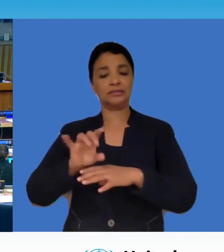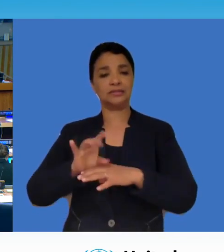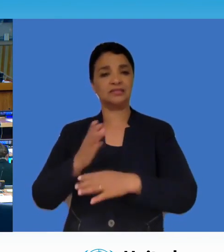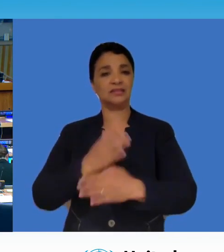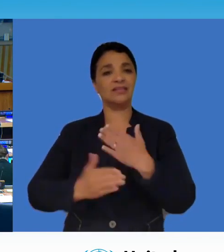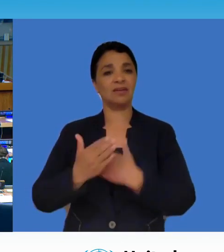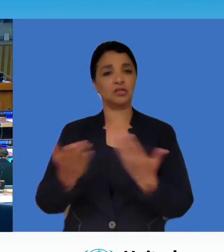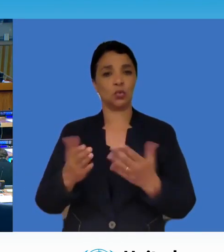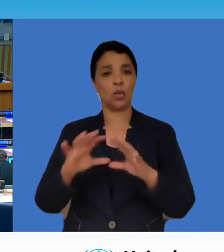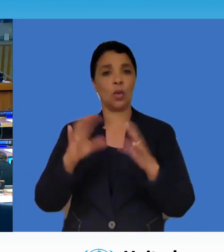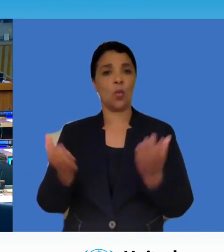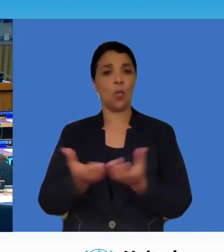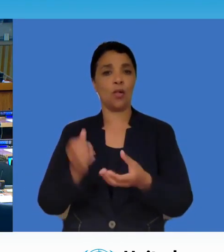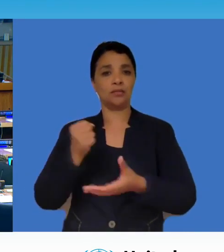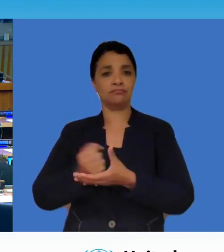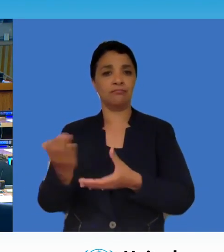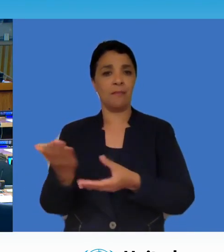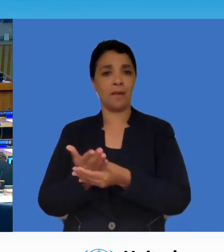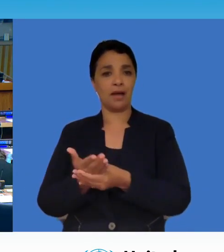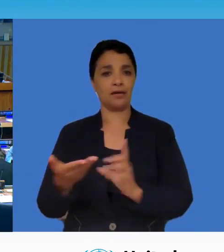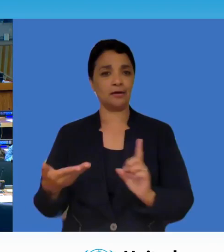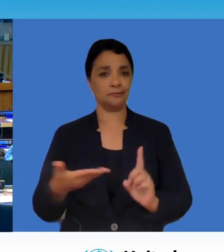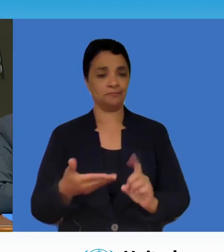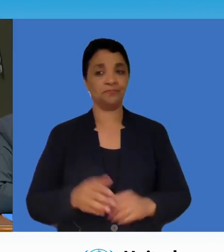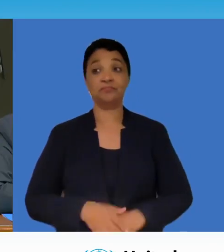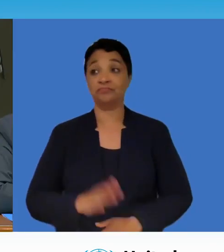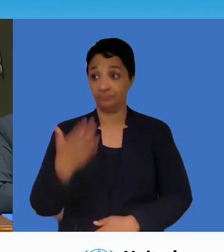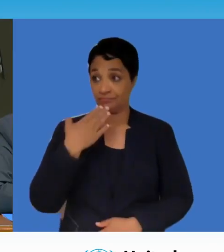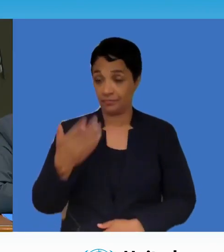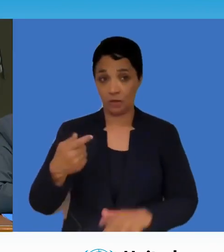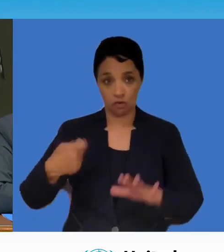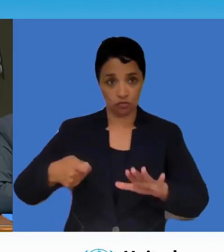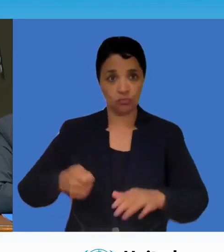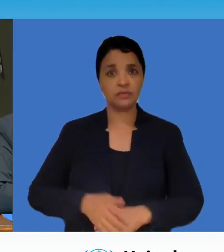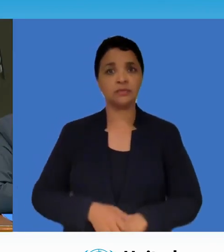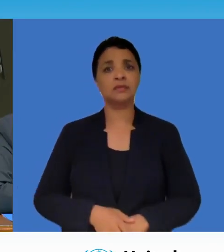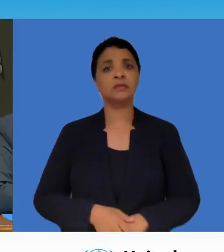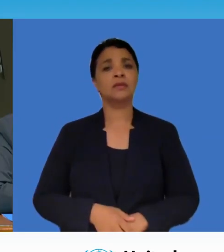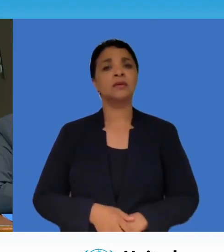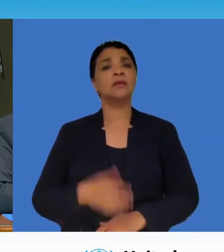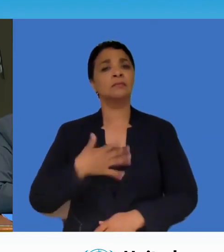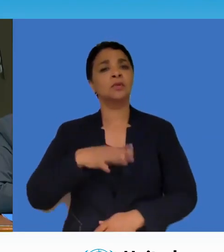advisor lead social specialist the World Bank you have the floor thank you Mr President I